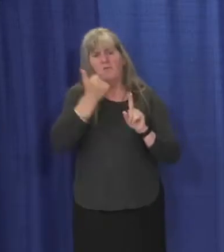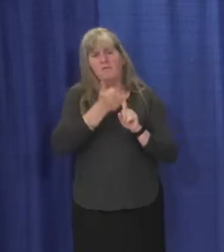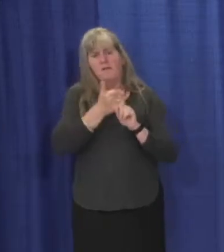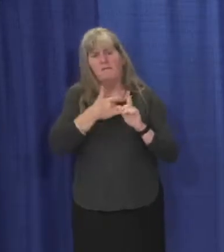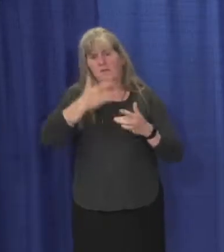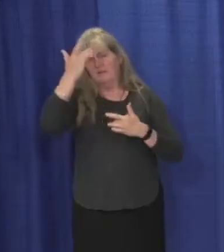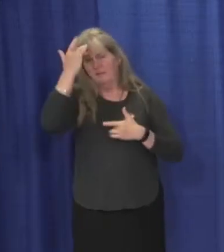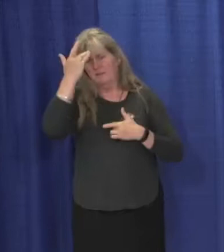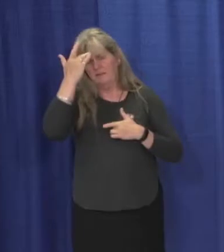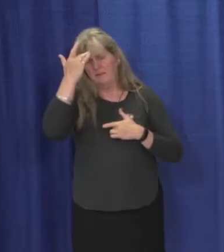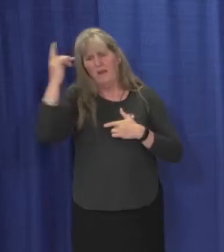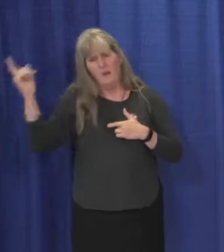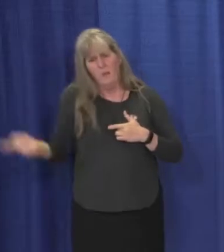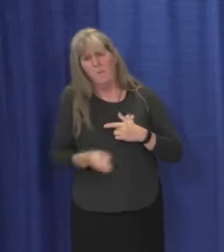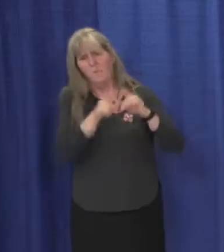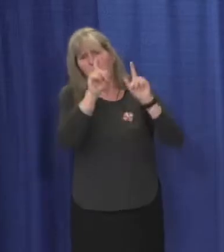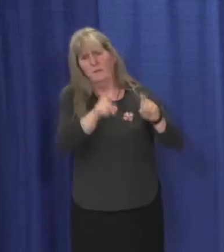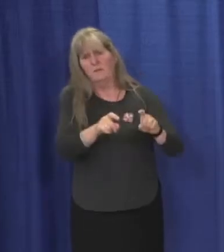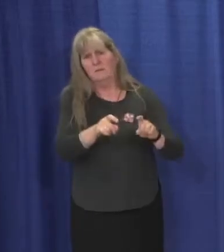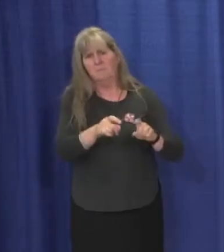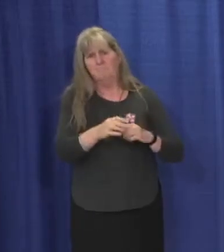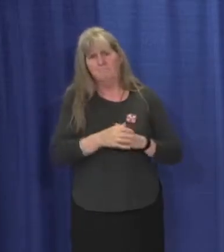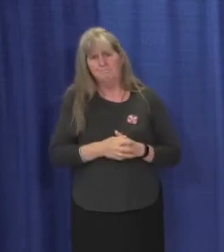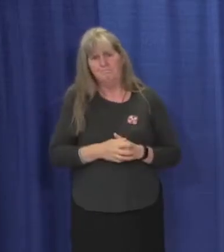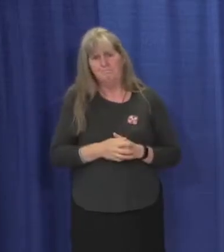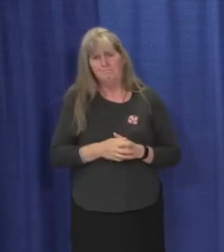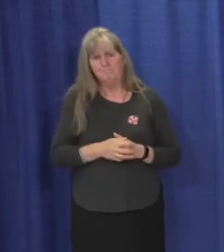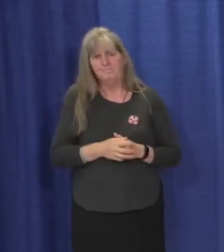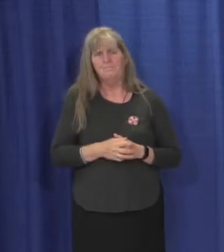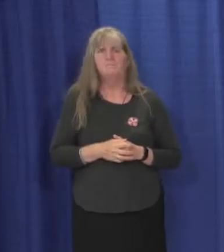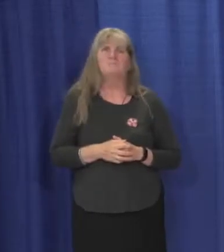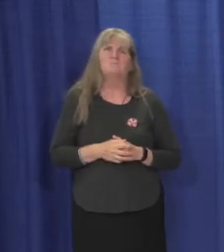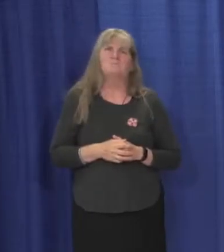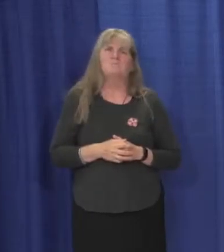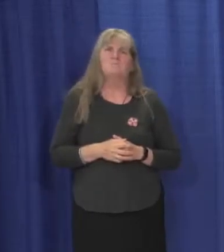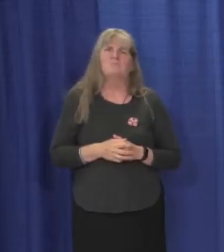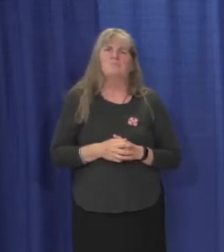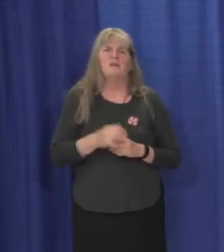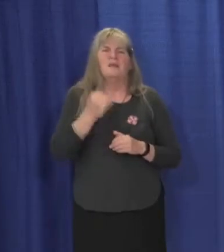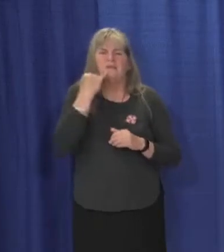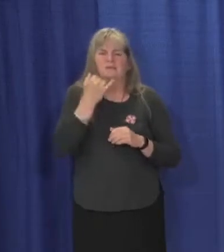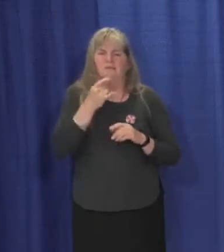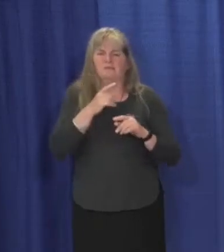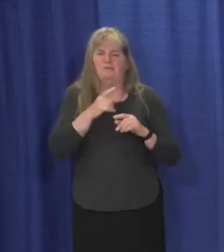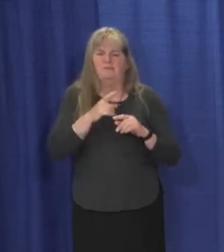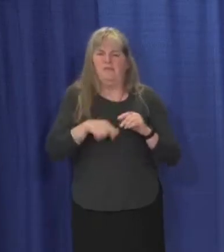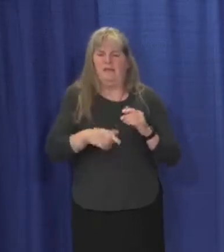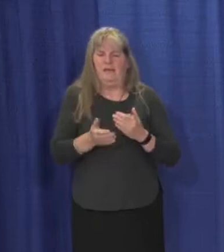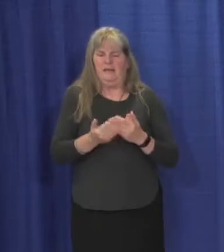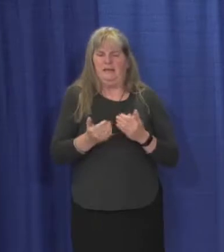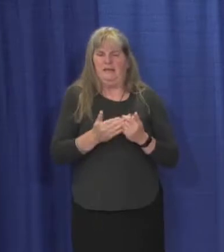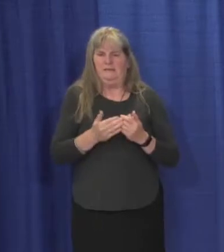Stay away from others and get tested. And again for those who cannot